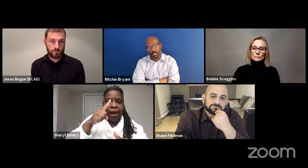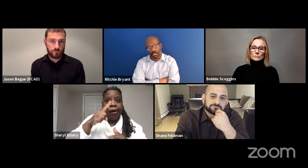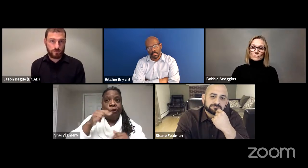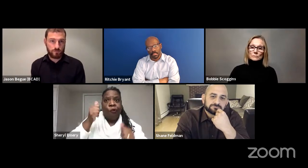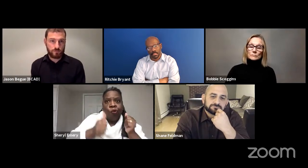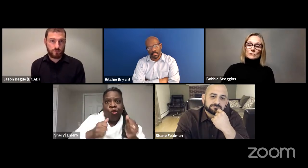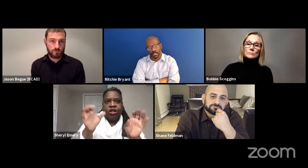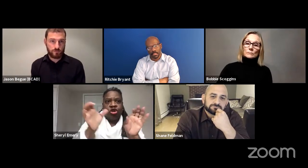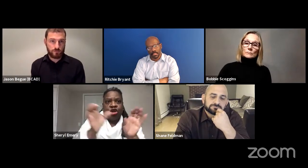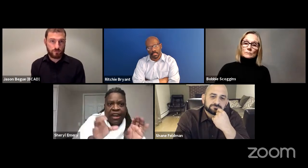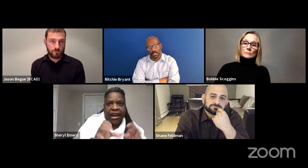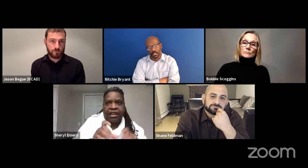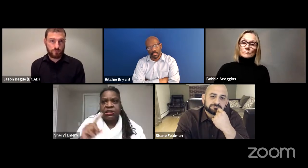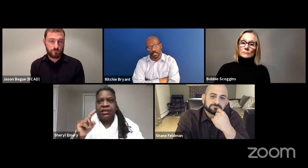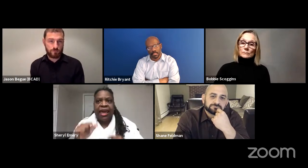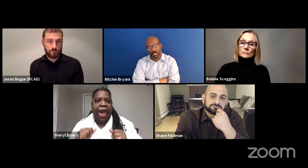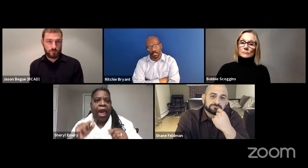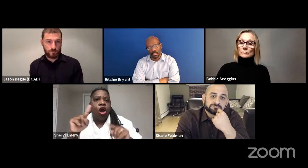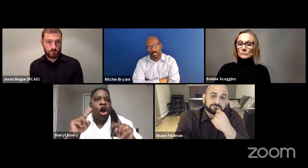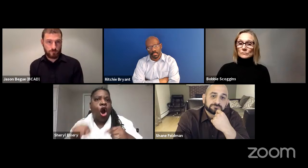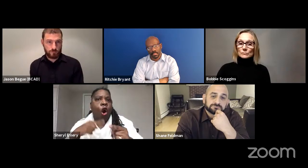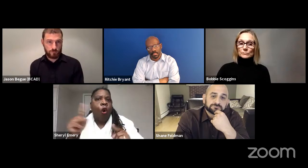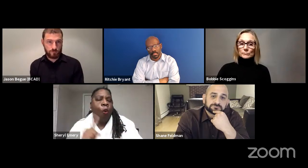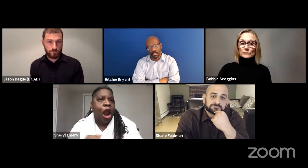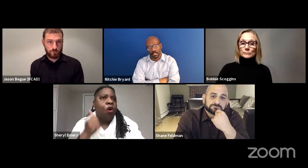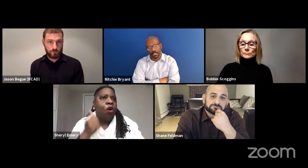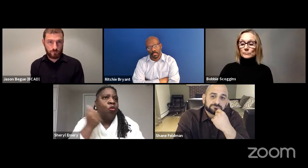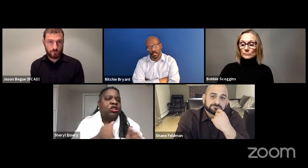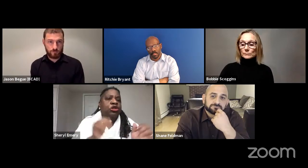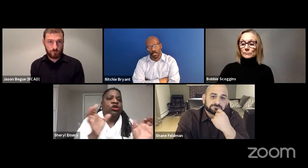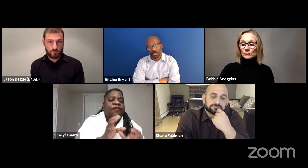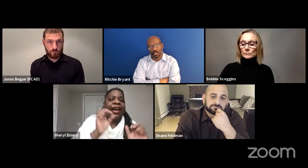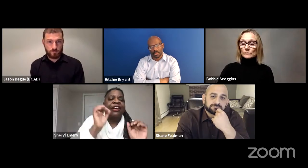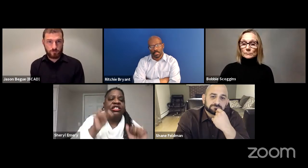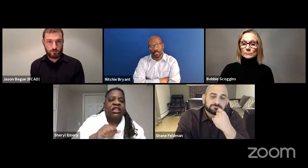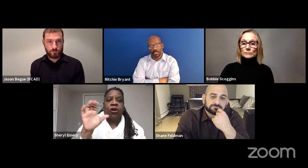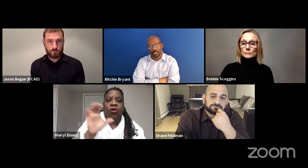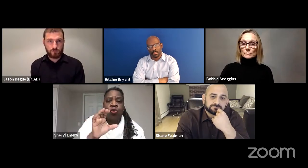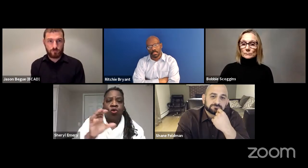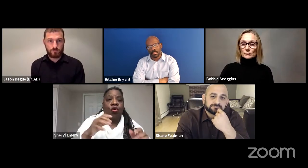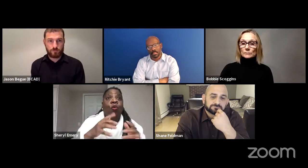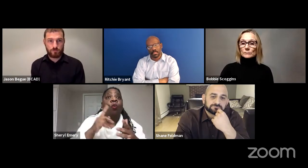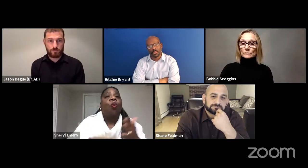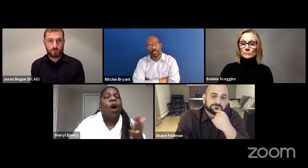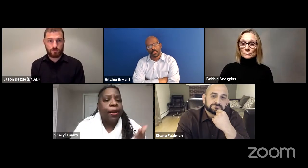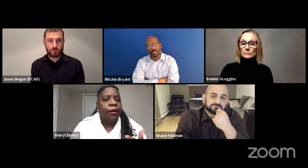board needs to be able to understand what the certifications are, what certifications